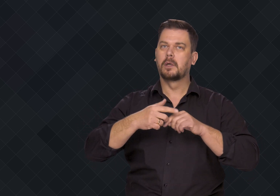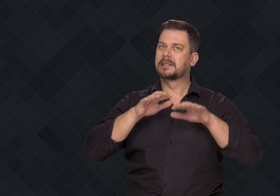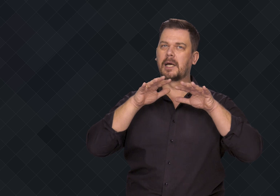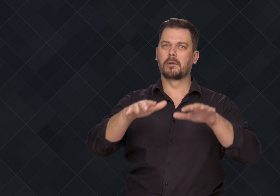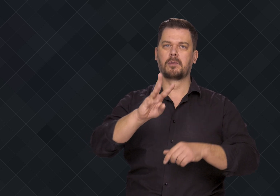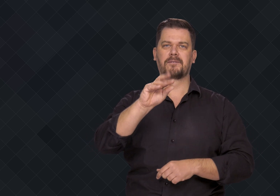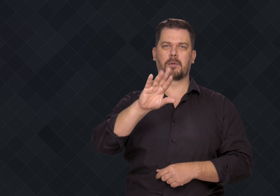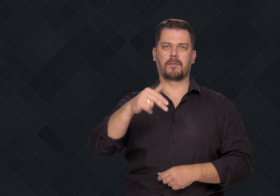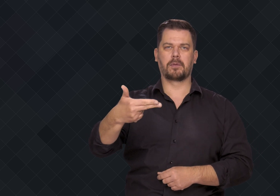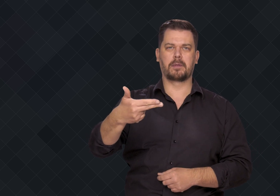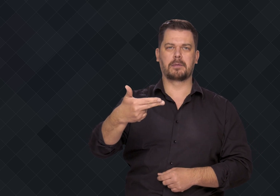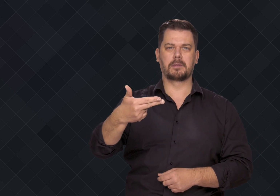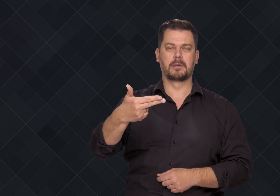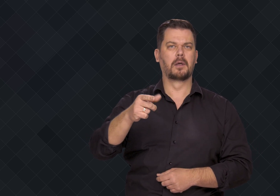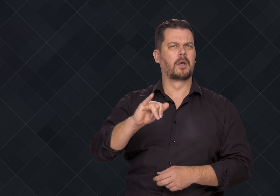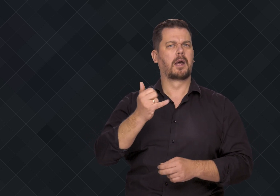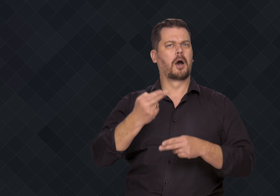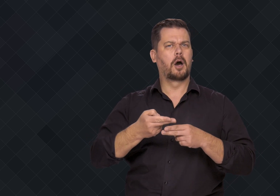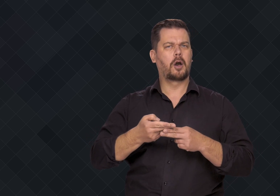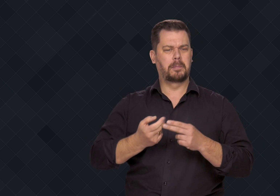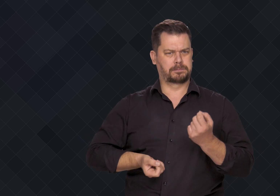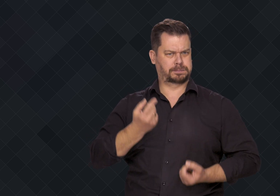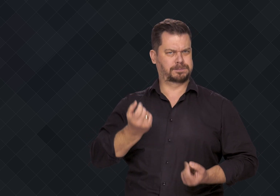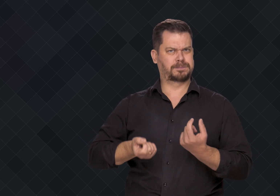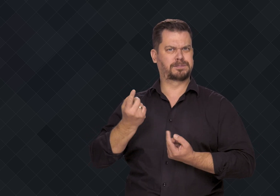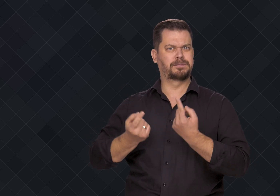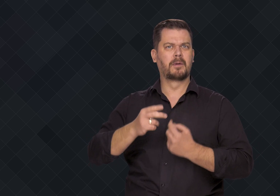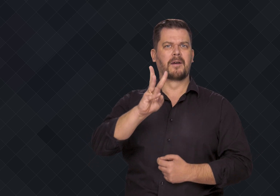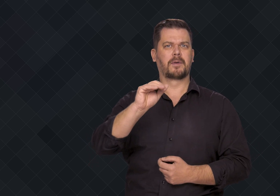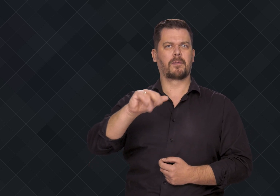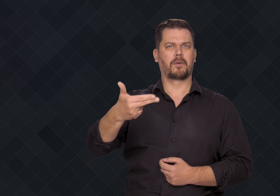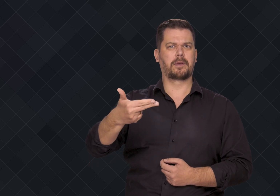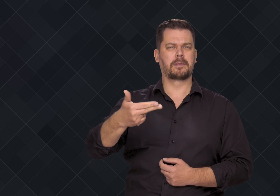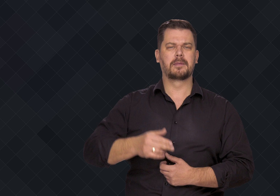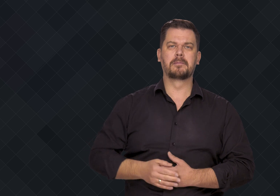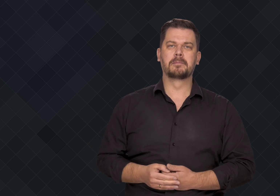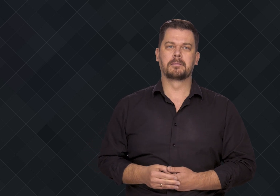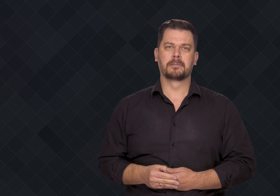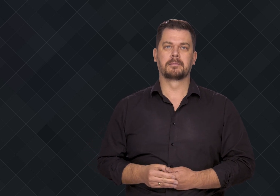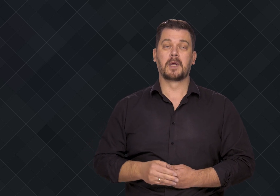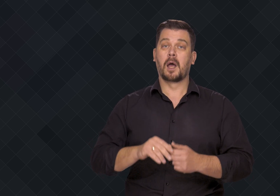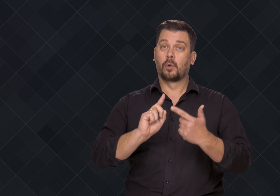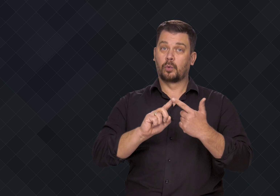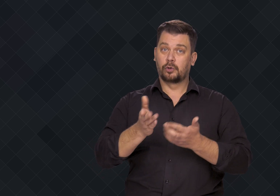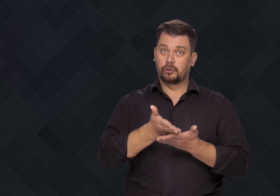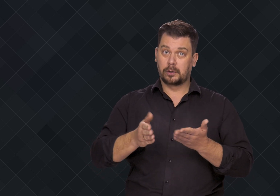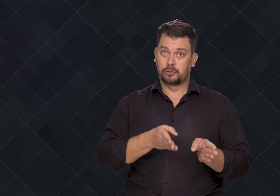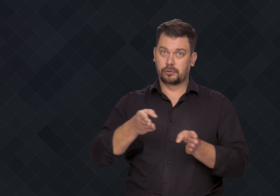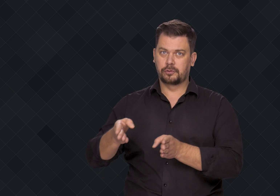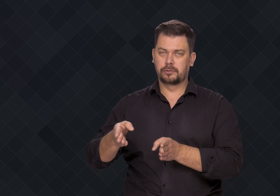when consuming large amounts of carbohydrates, and what diseases result from carbohydrate consumption. In the second part, you'll learn,